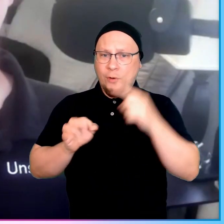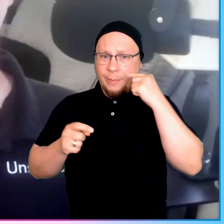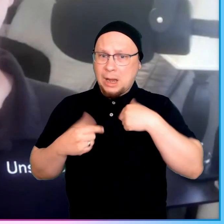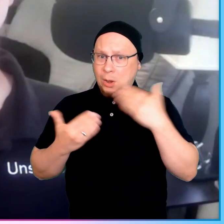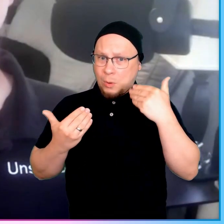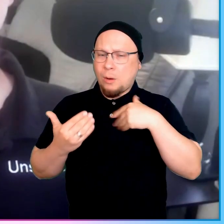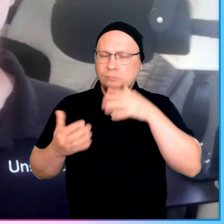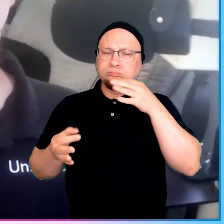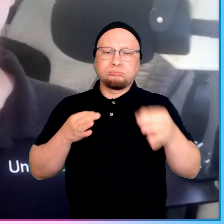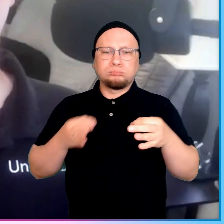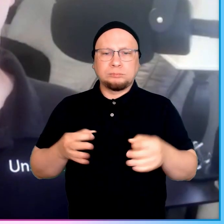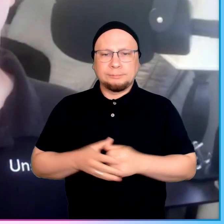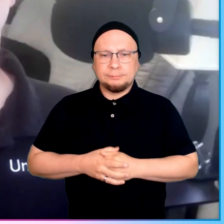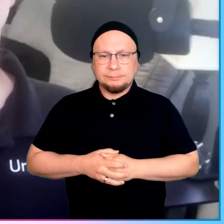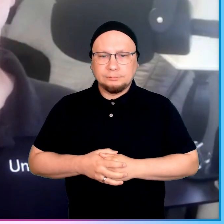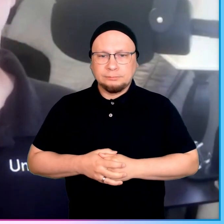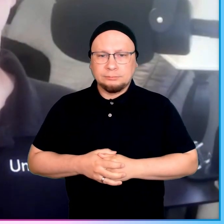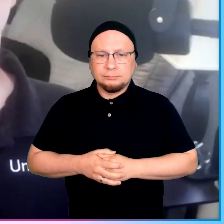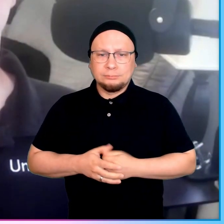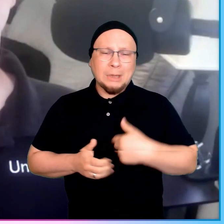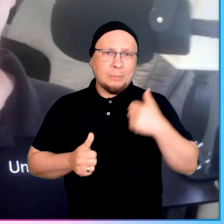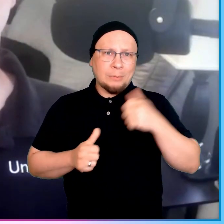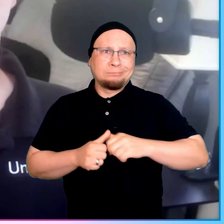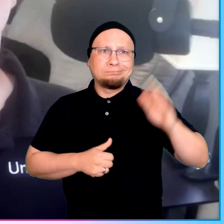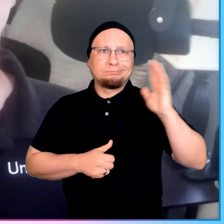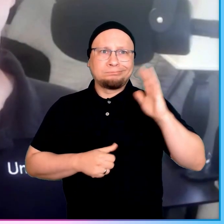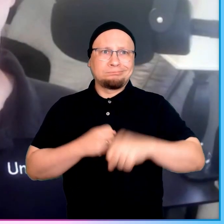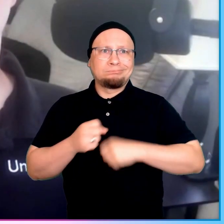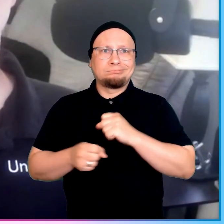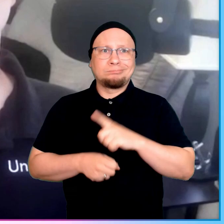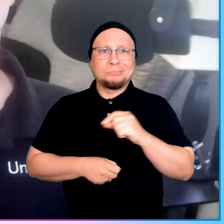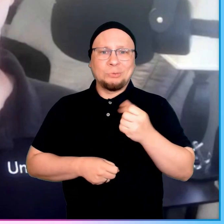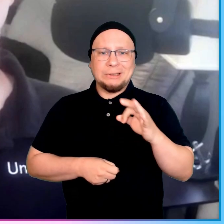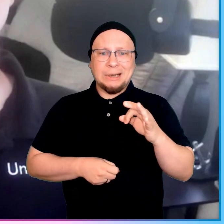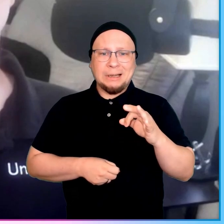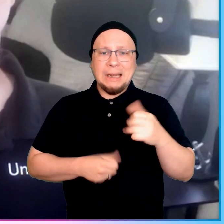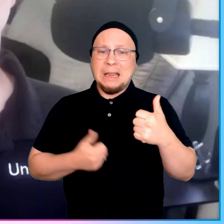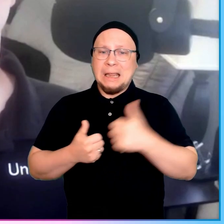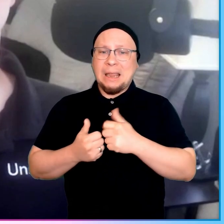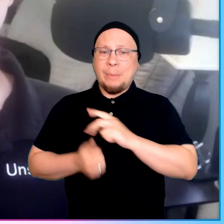I will always remember how back in 2019, when Kingdom Hearts 3 had just released,